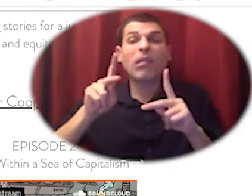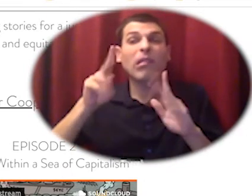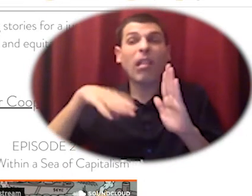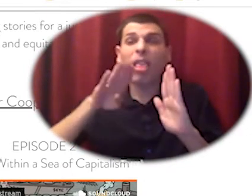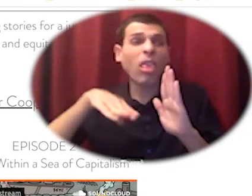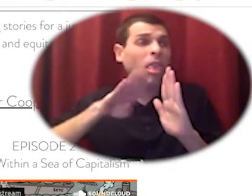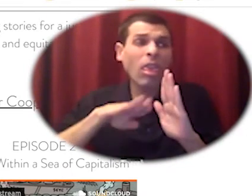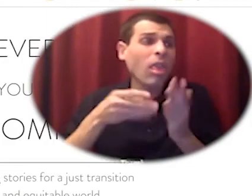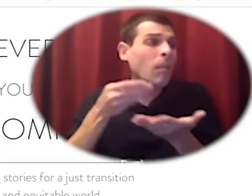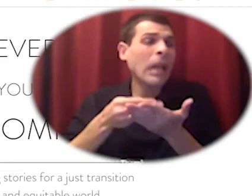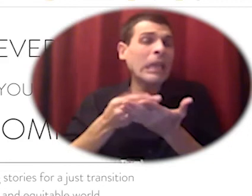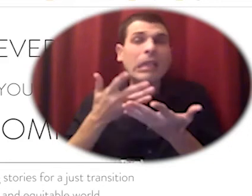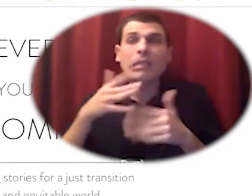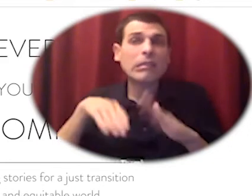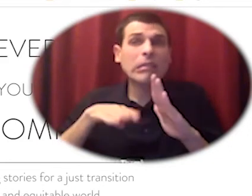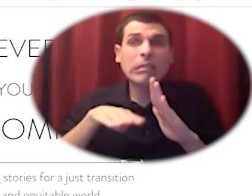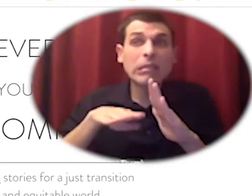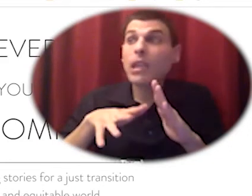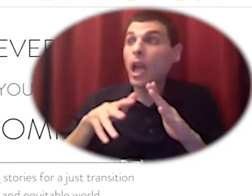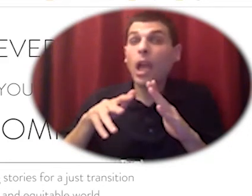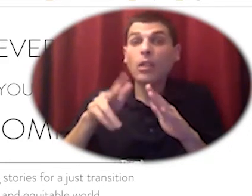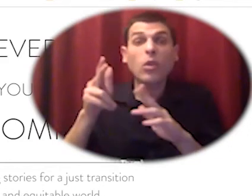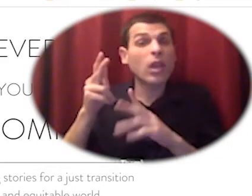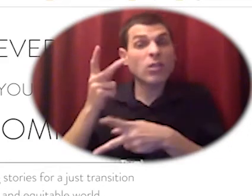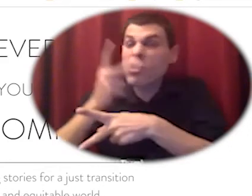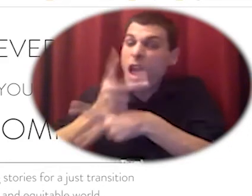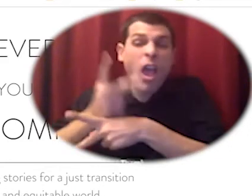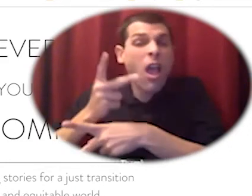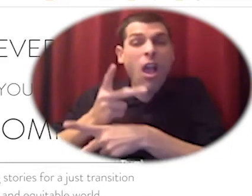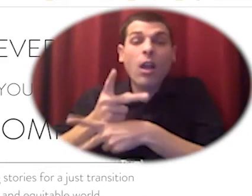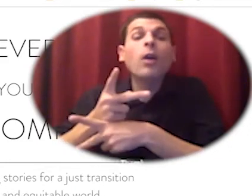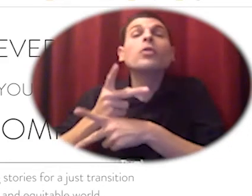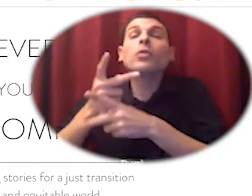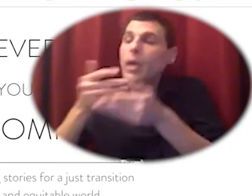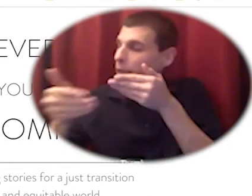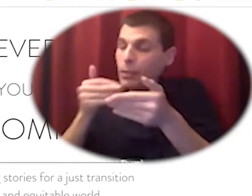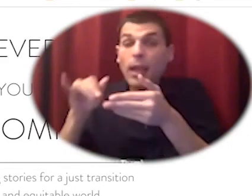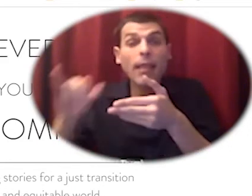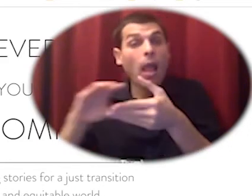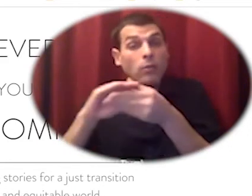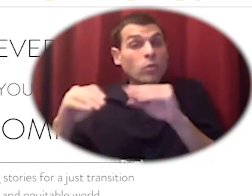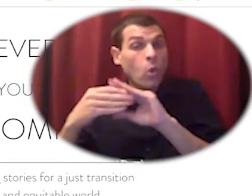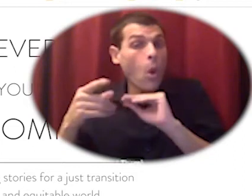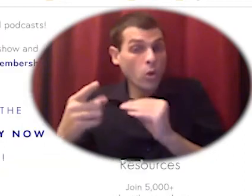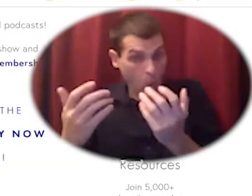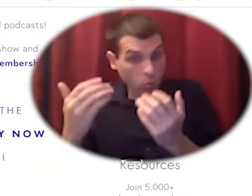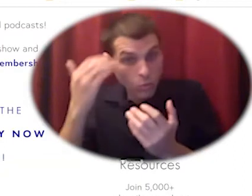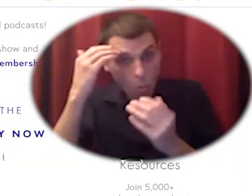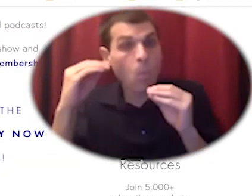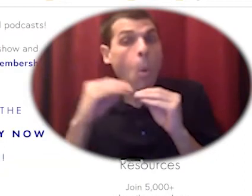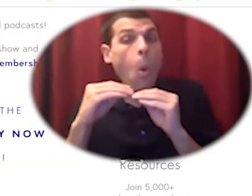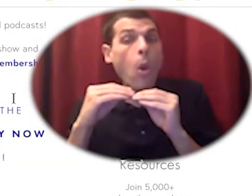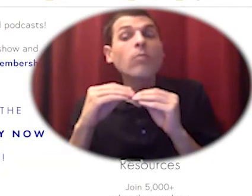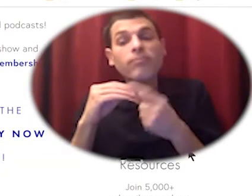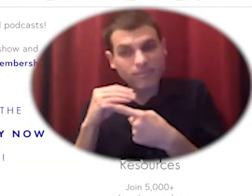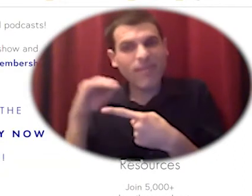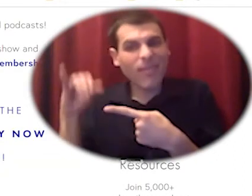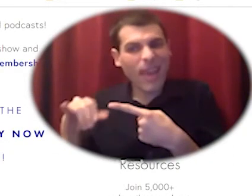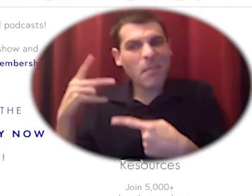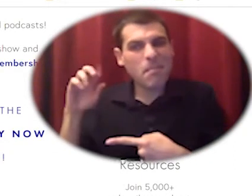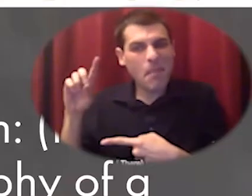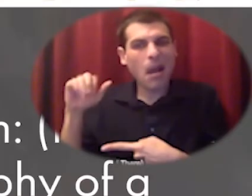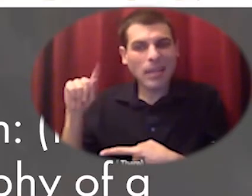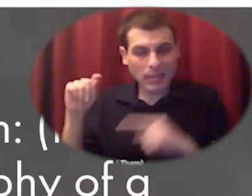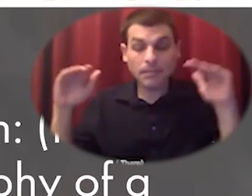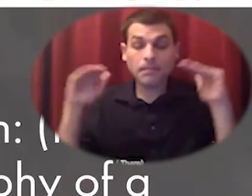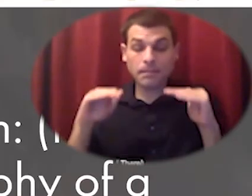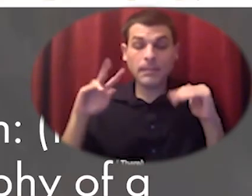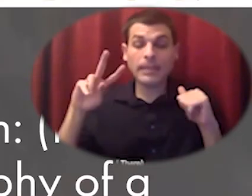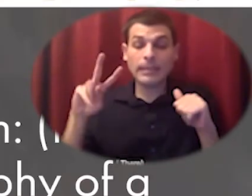and that one is from their first season then the lift economy podcast so here on their website and